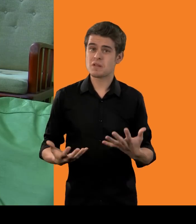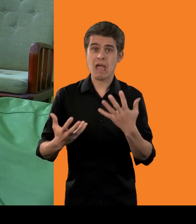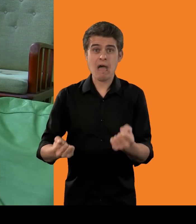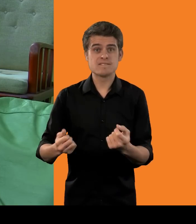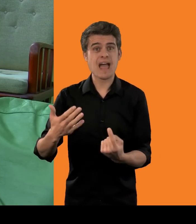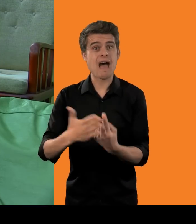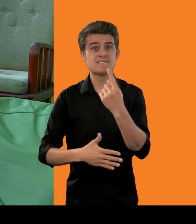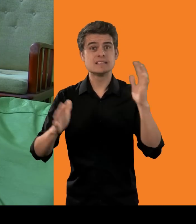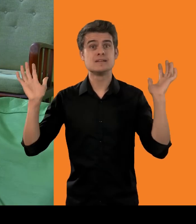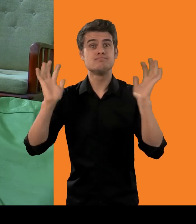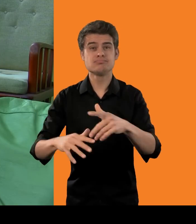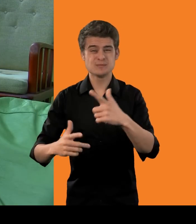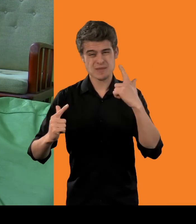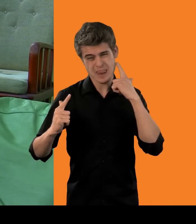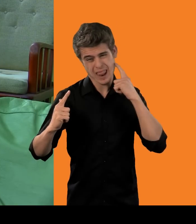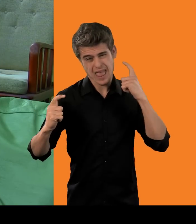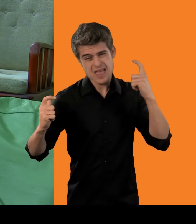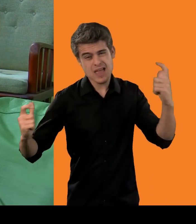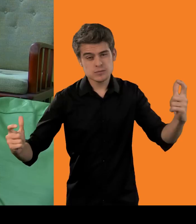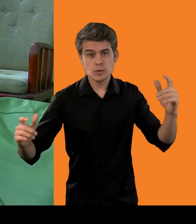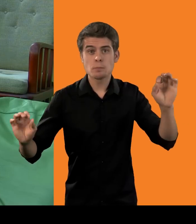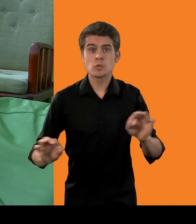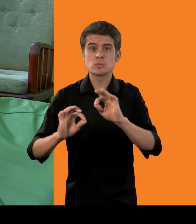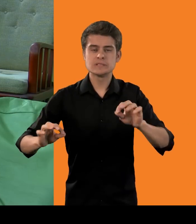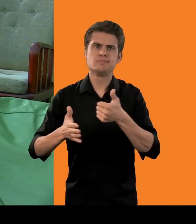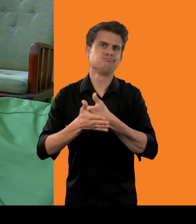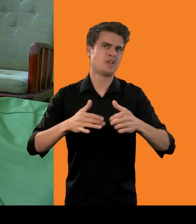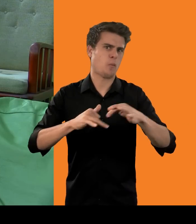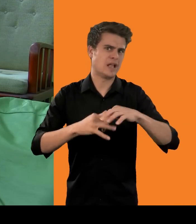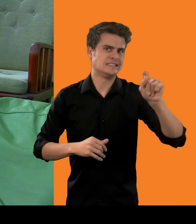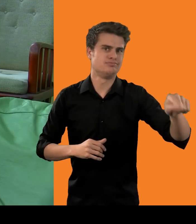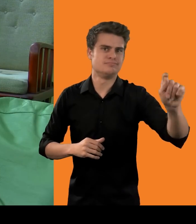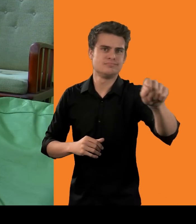When there is loud music at family gatherings, like especially at weddings,